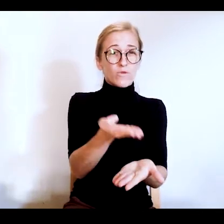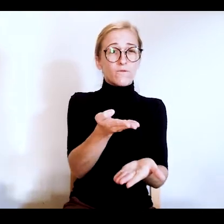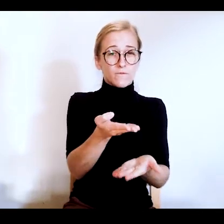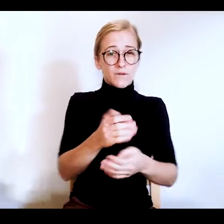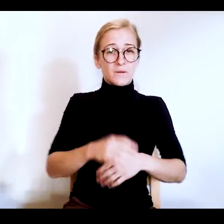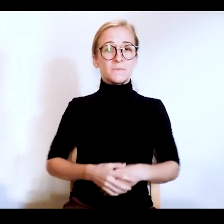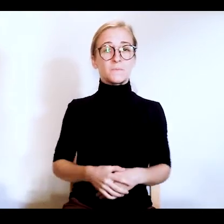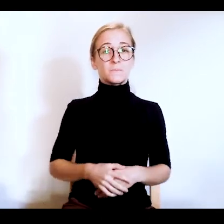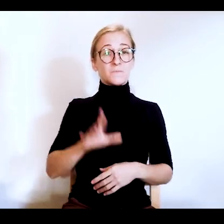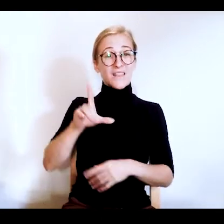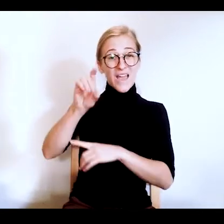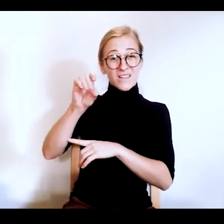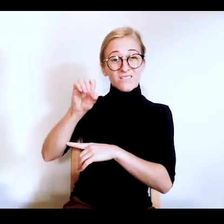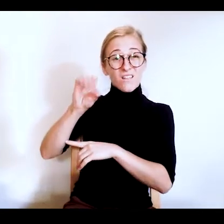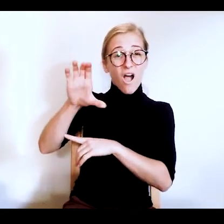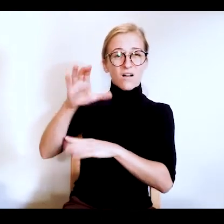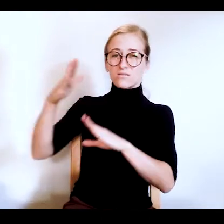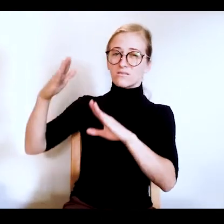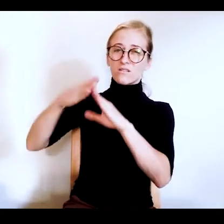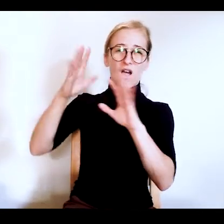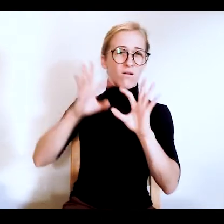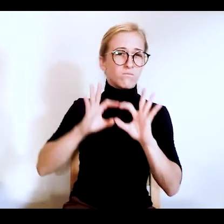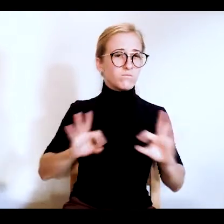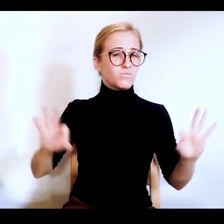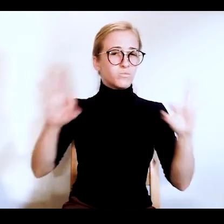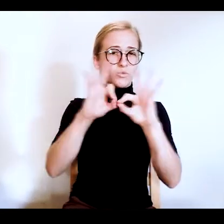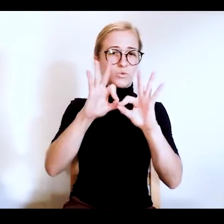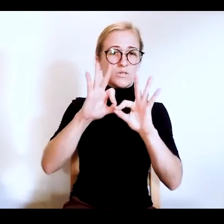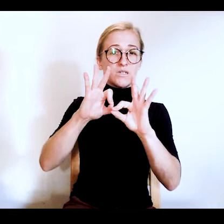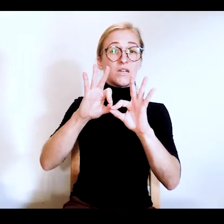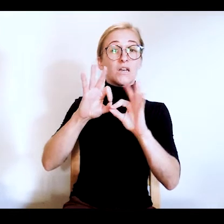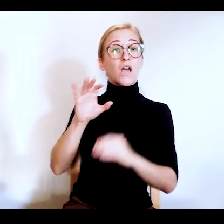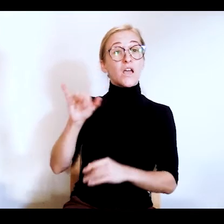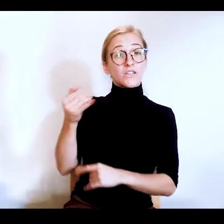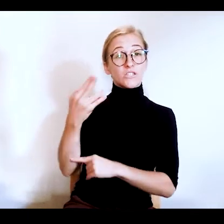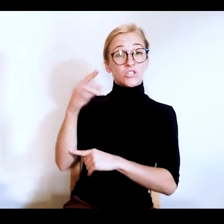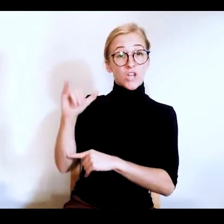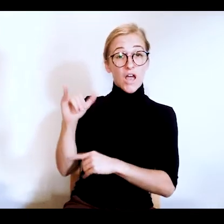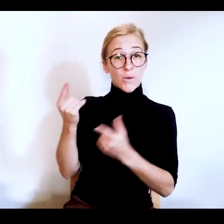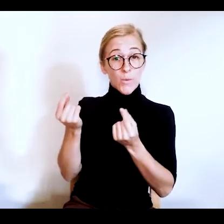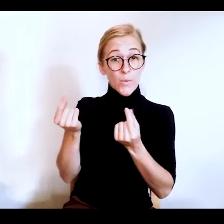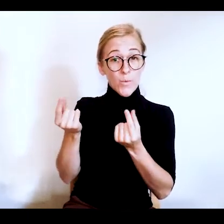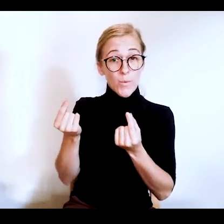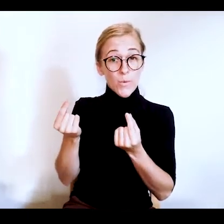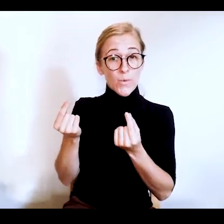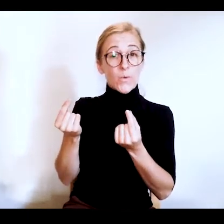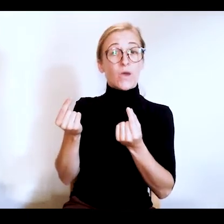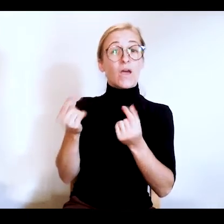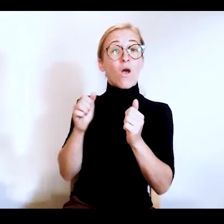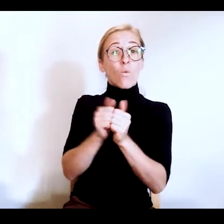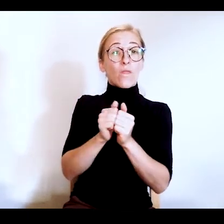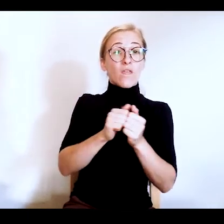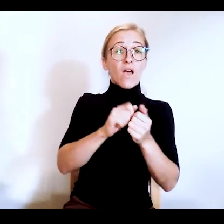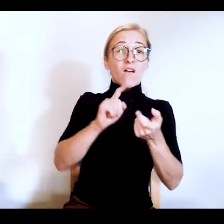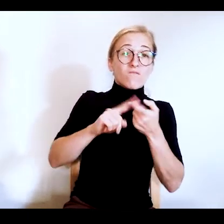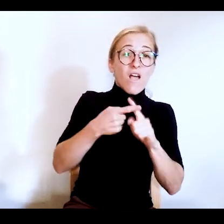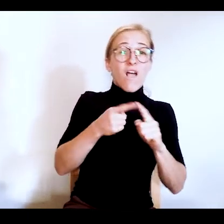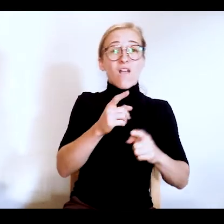That document is very important and Johnny's work is with relatives and congressmen,